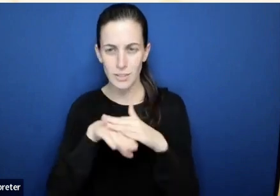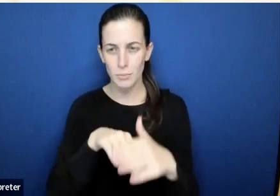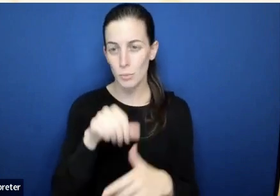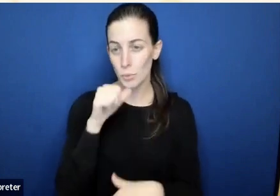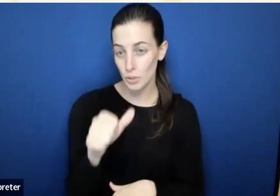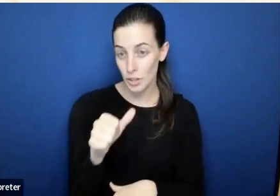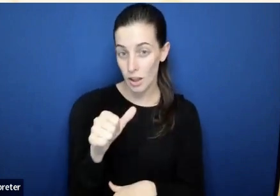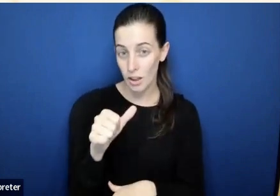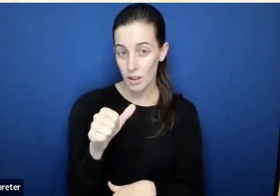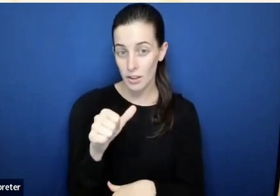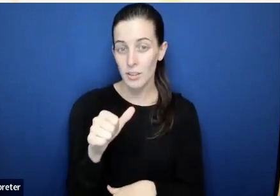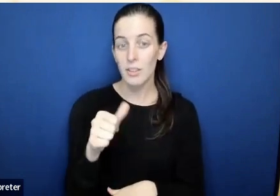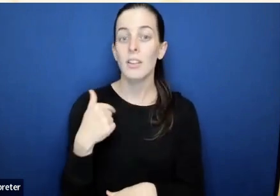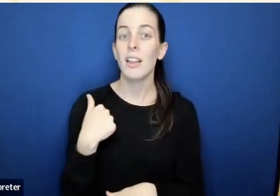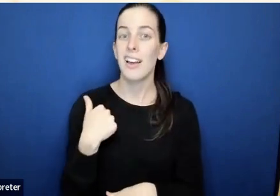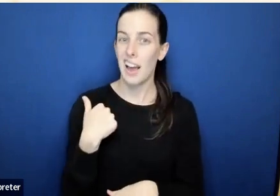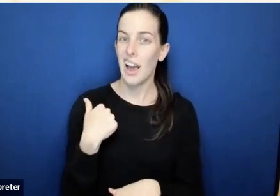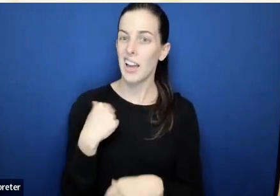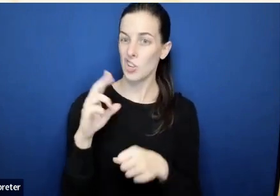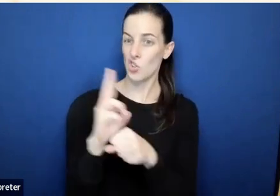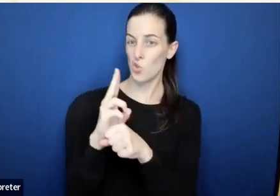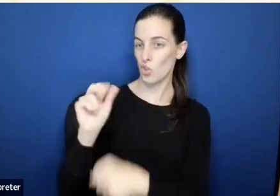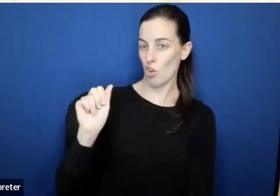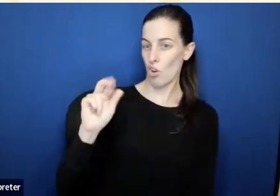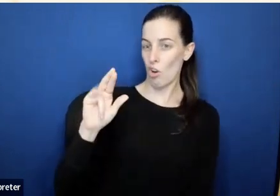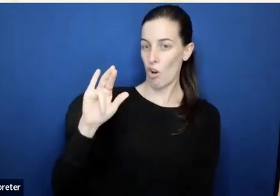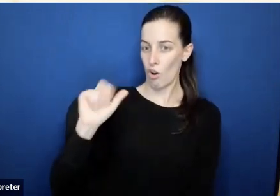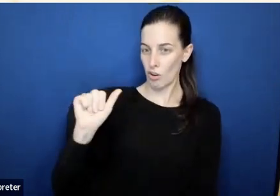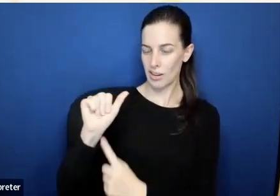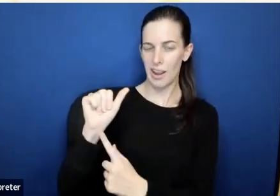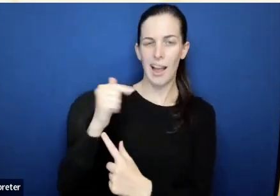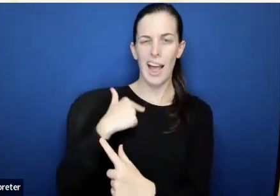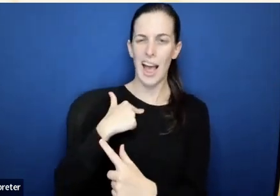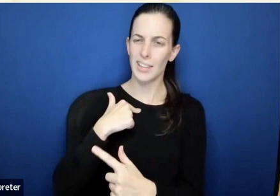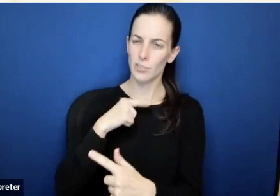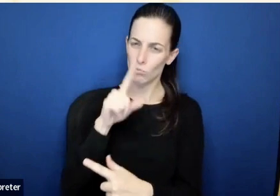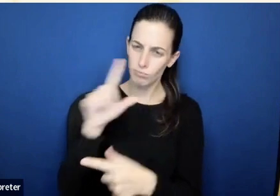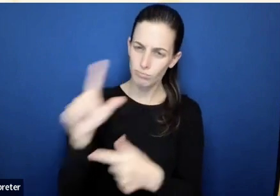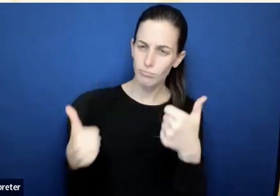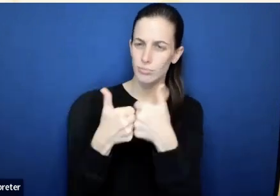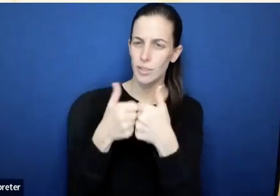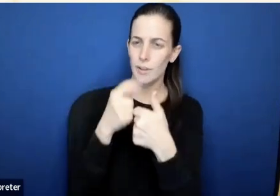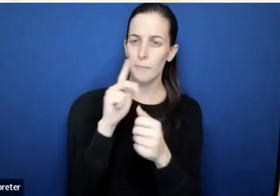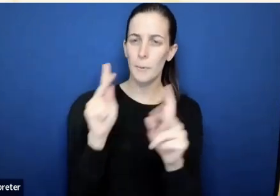These wrong usages of ARIA were posing significant challenges for people who use assistive technologies